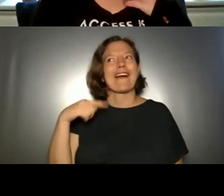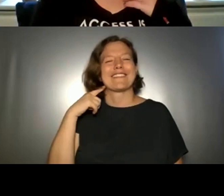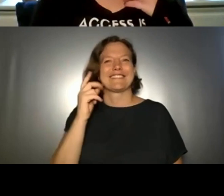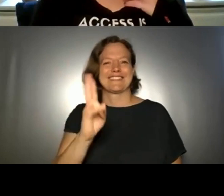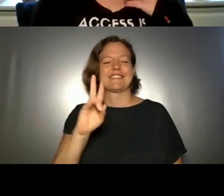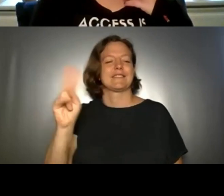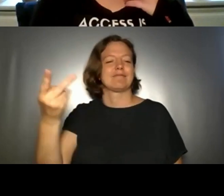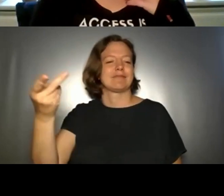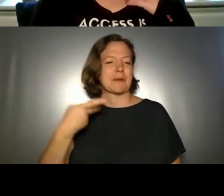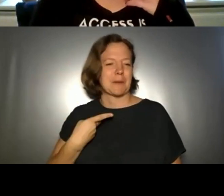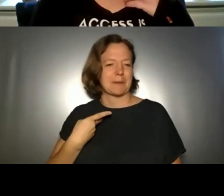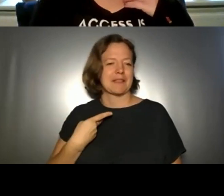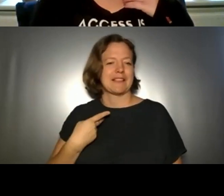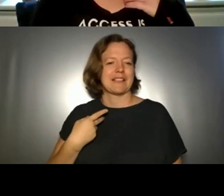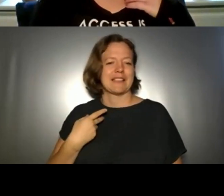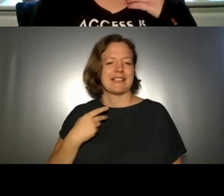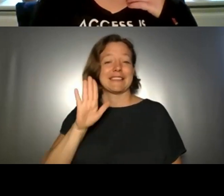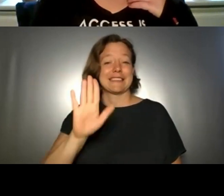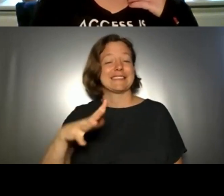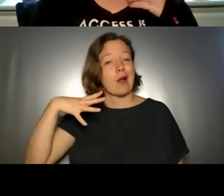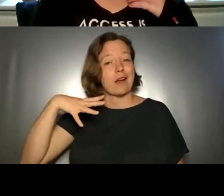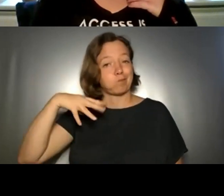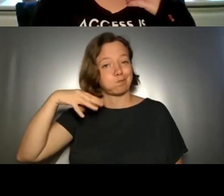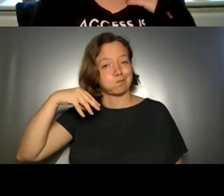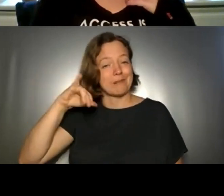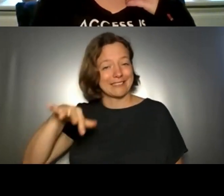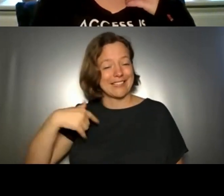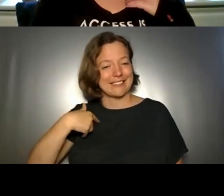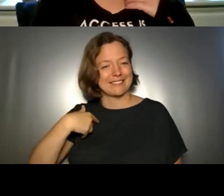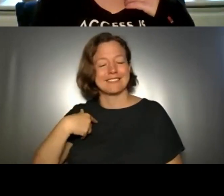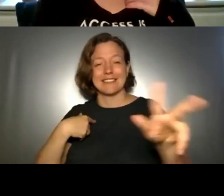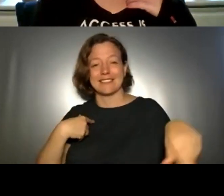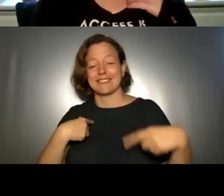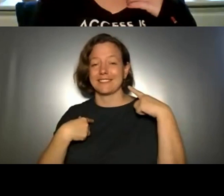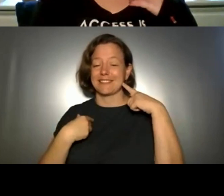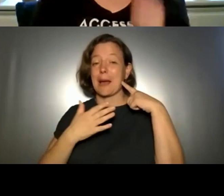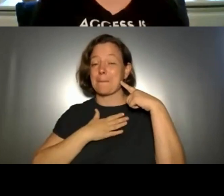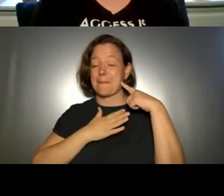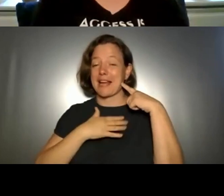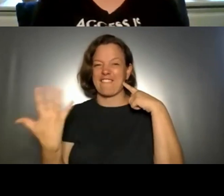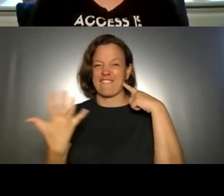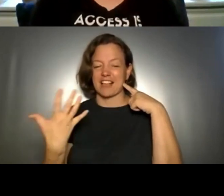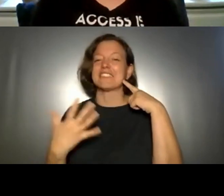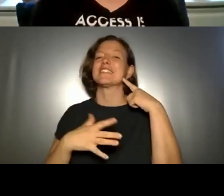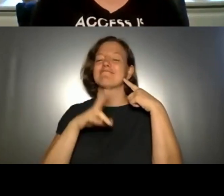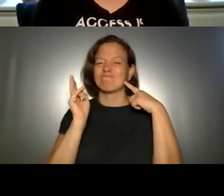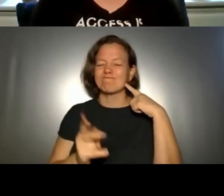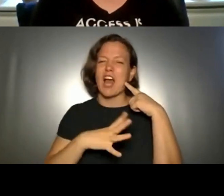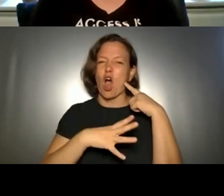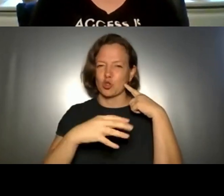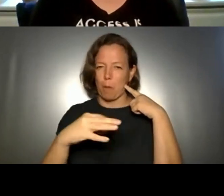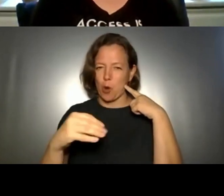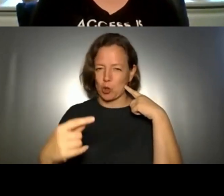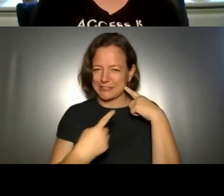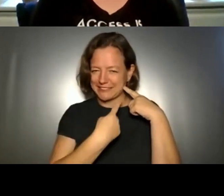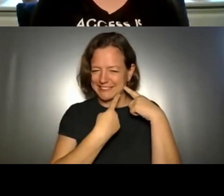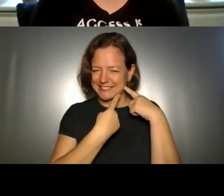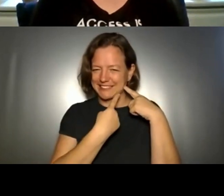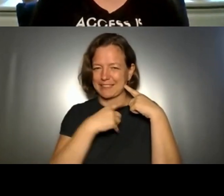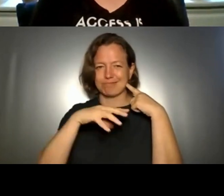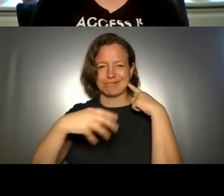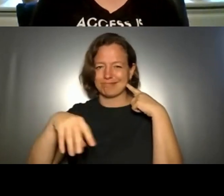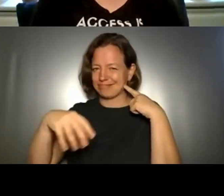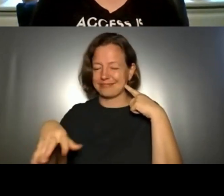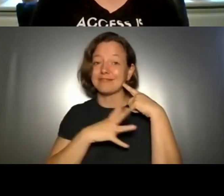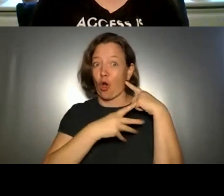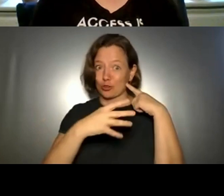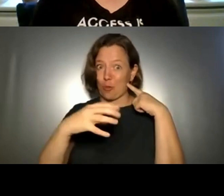because to her jellyfish I bring my octopus tentacles. So, I think, that's really nice.